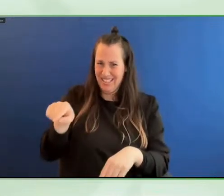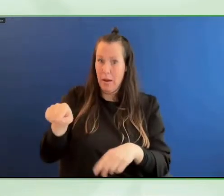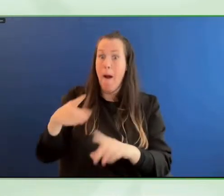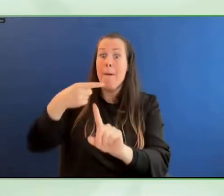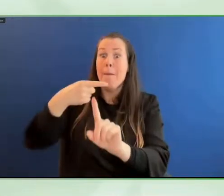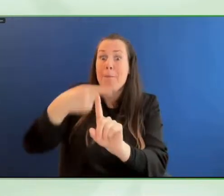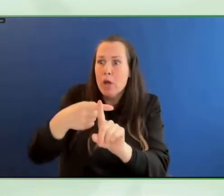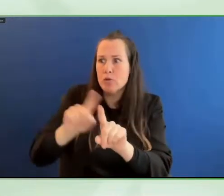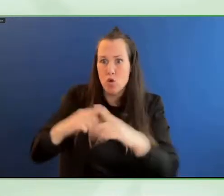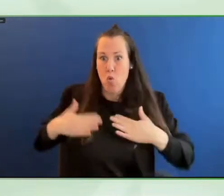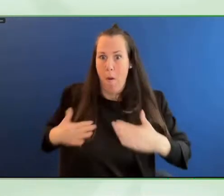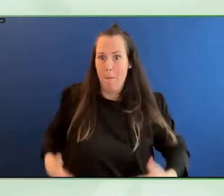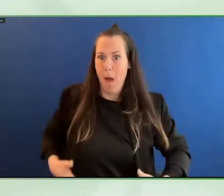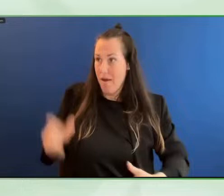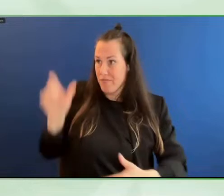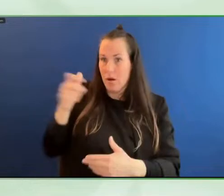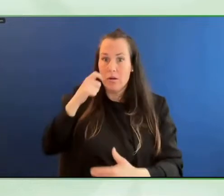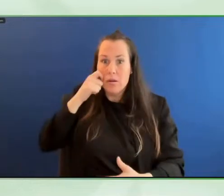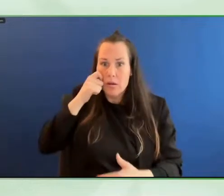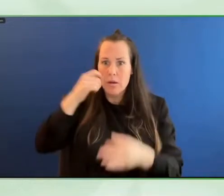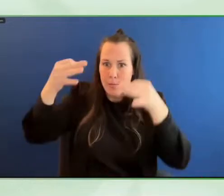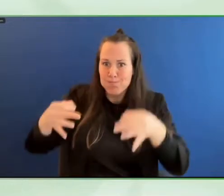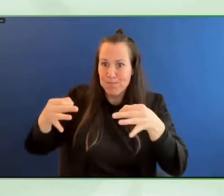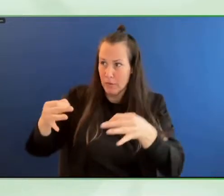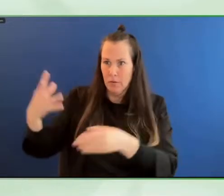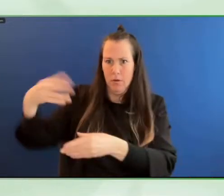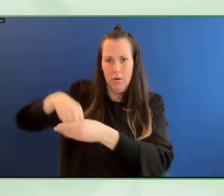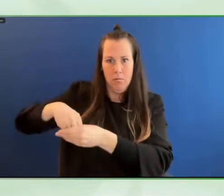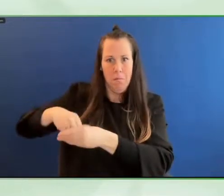but we still absolutely need humans as part of that process.